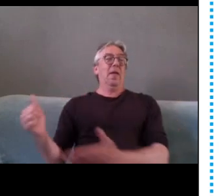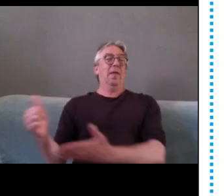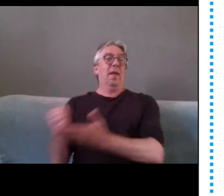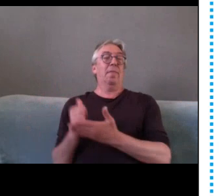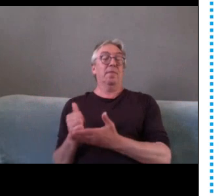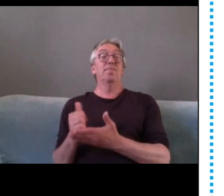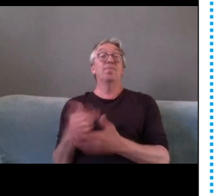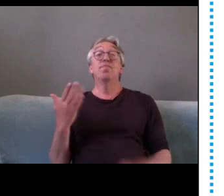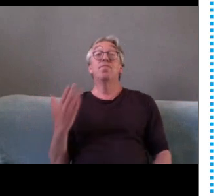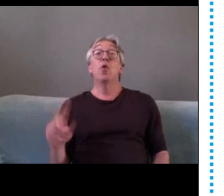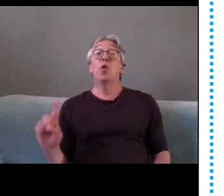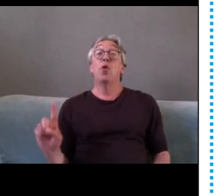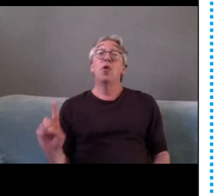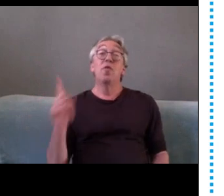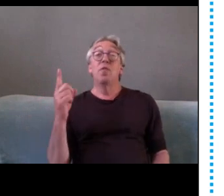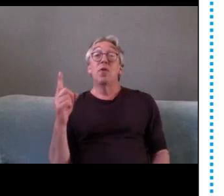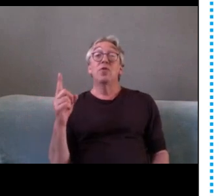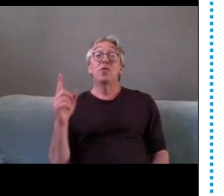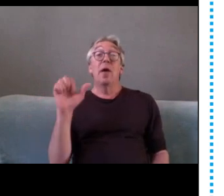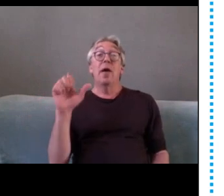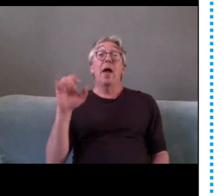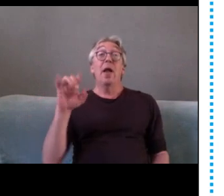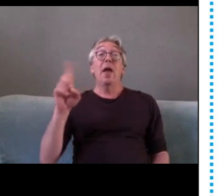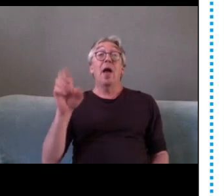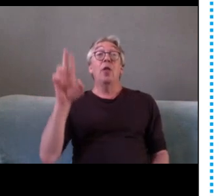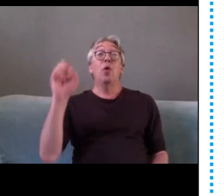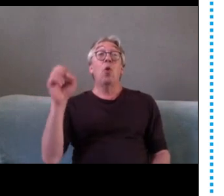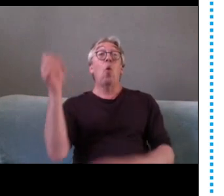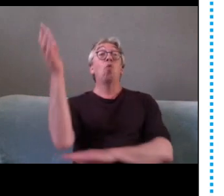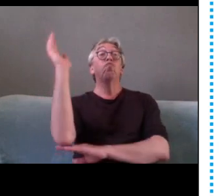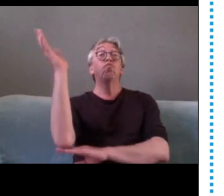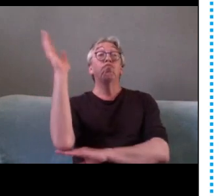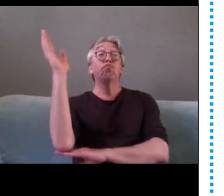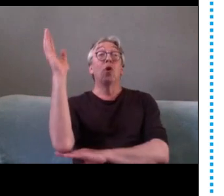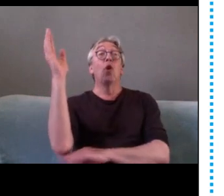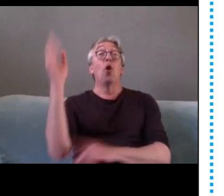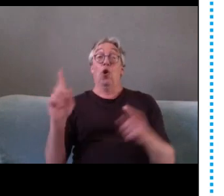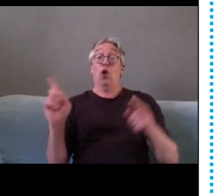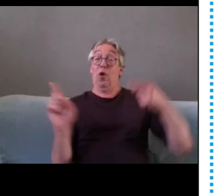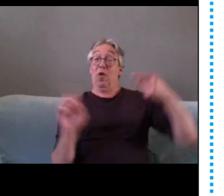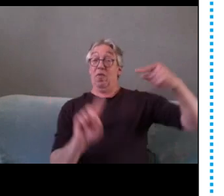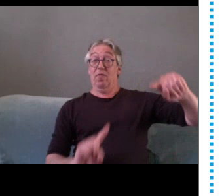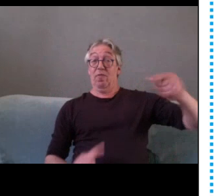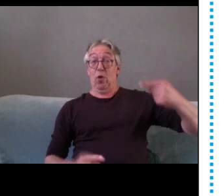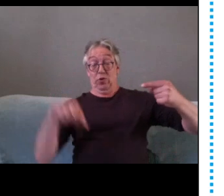and equal access and choice for persons with disabilities. I'll pass the floor to him.